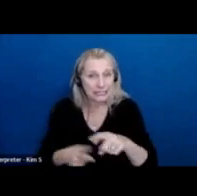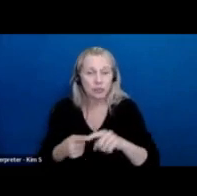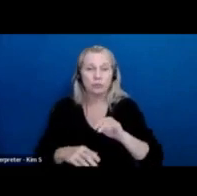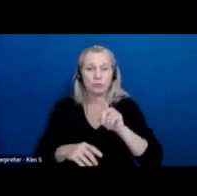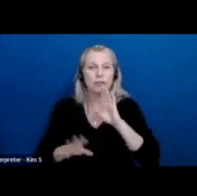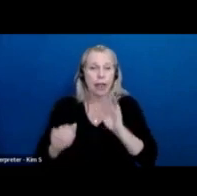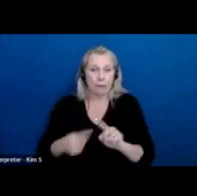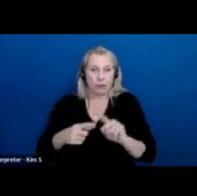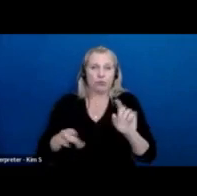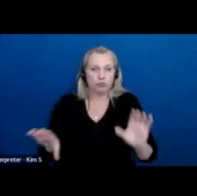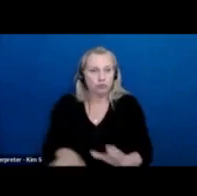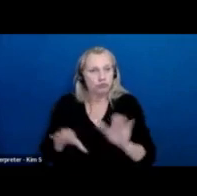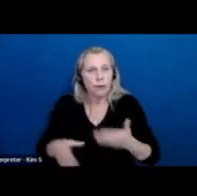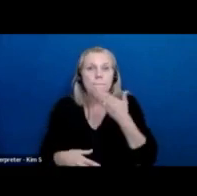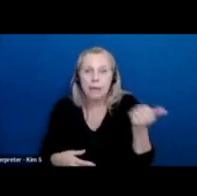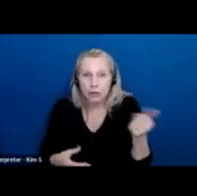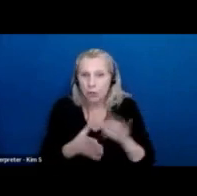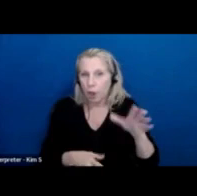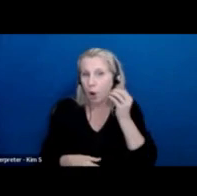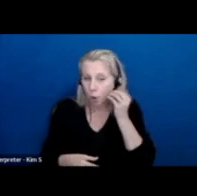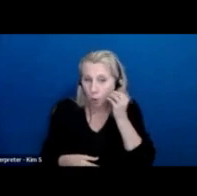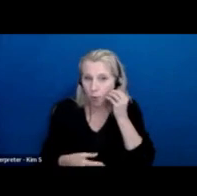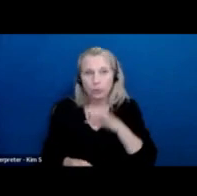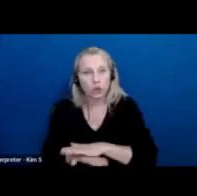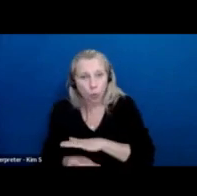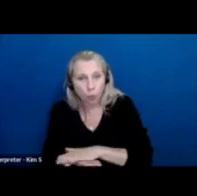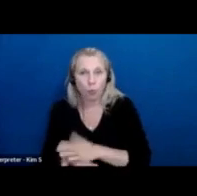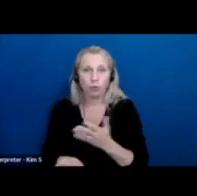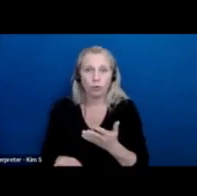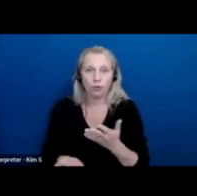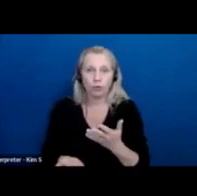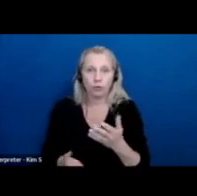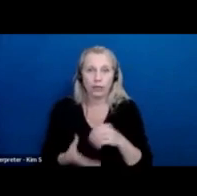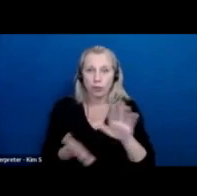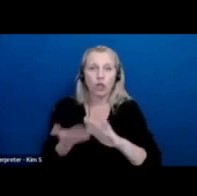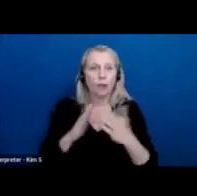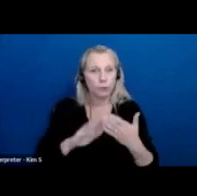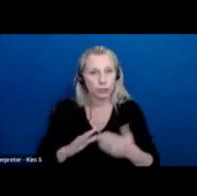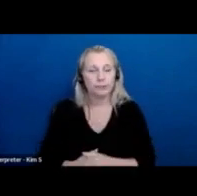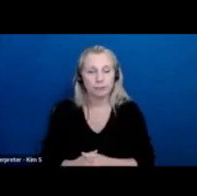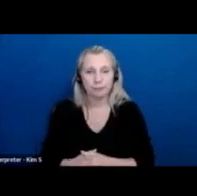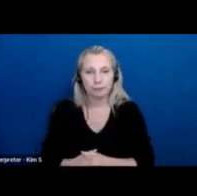to function better in their home, in their schools, and in their community. And once the